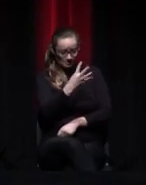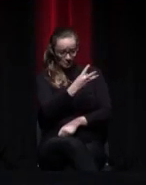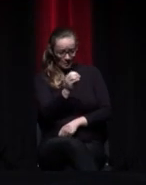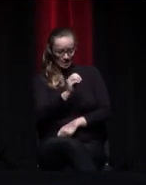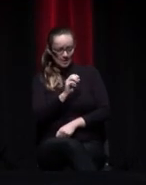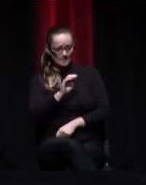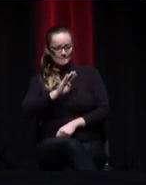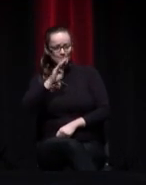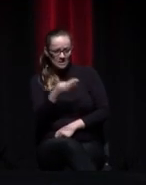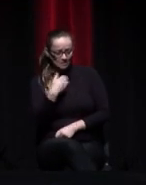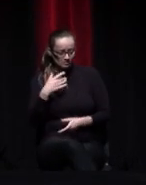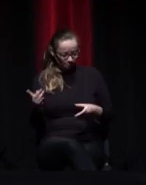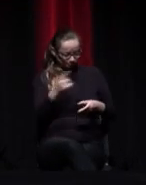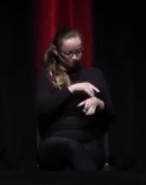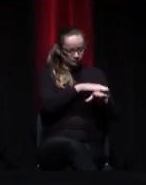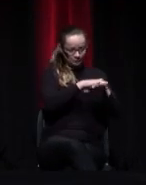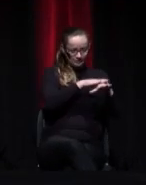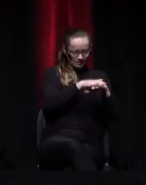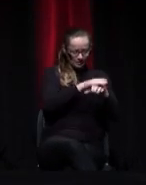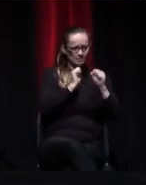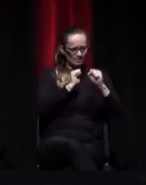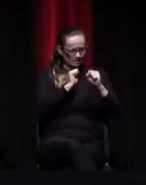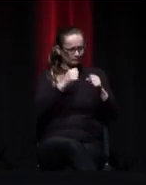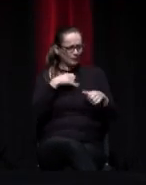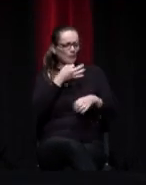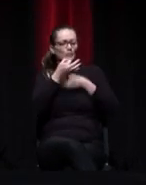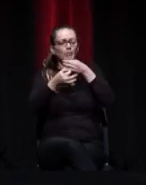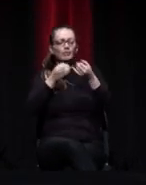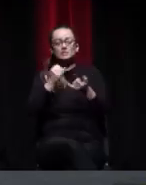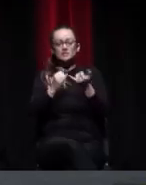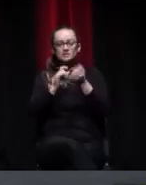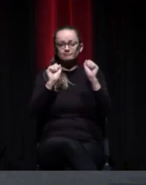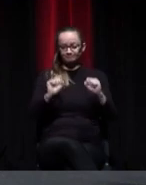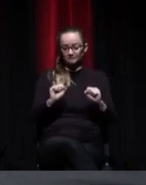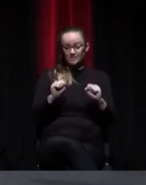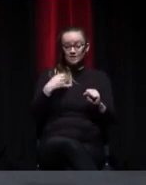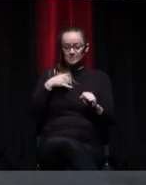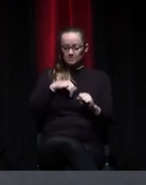What do I do when I have before me the most diverse opinions,